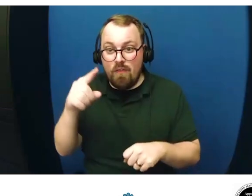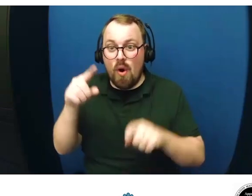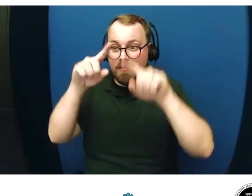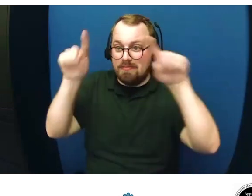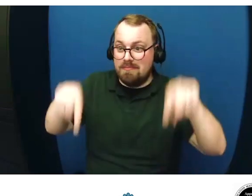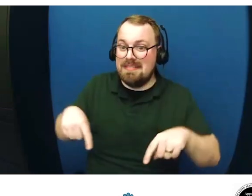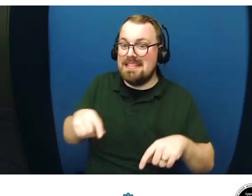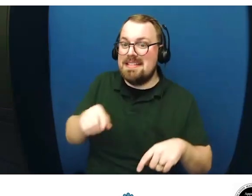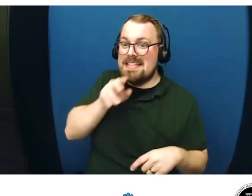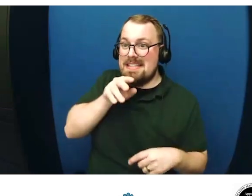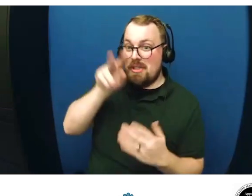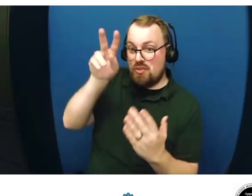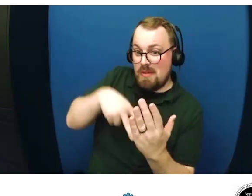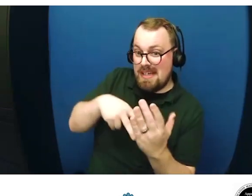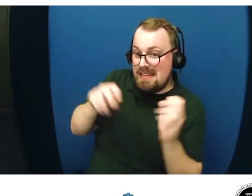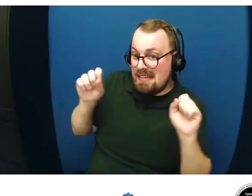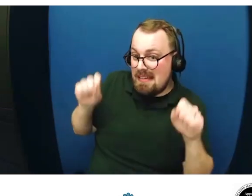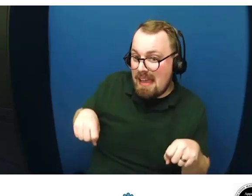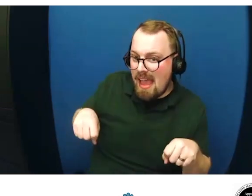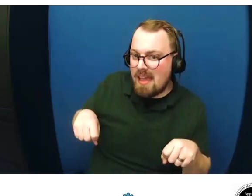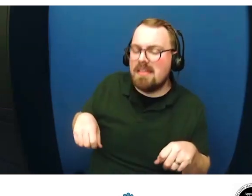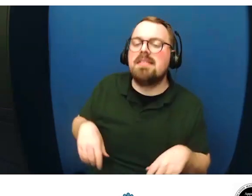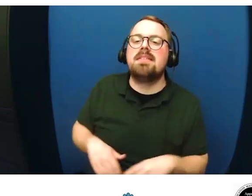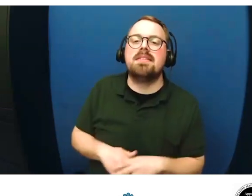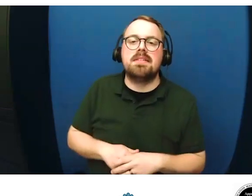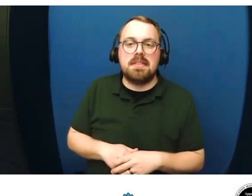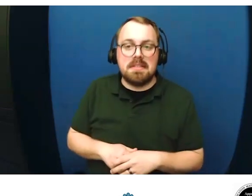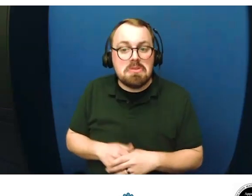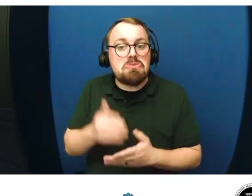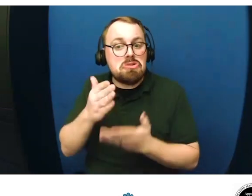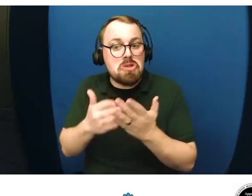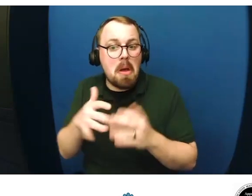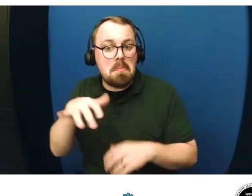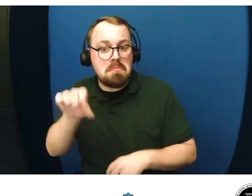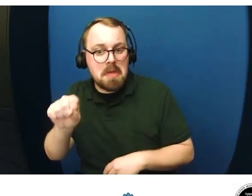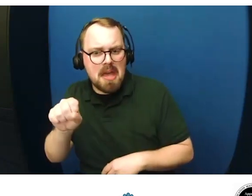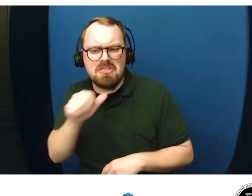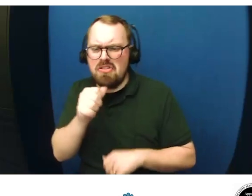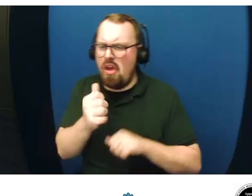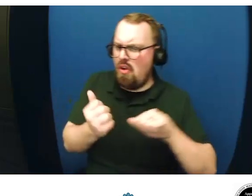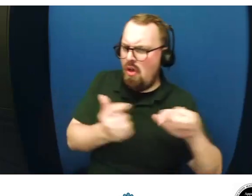that a little bit. Not all will need this, obviously, but some might. Does the student